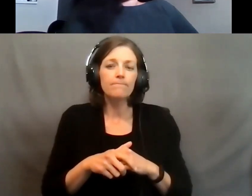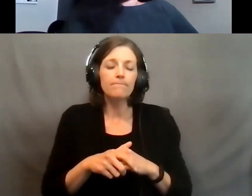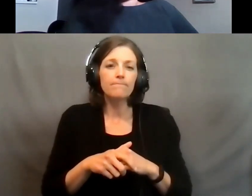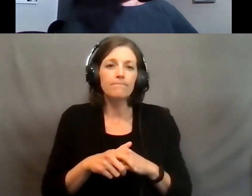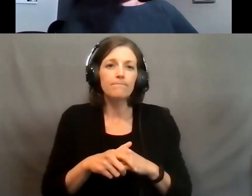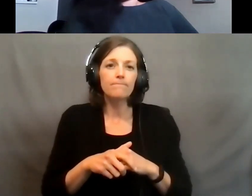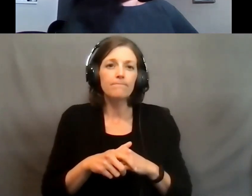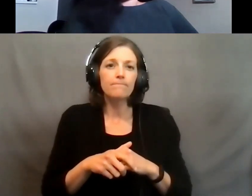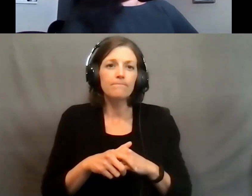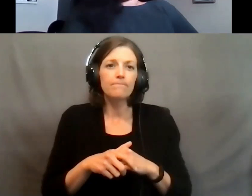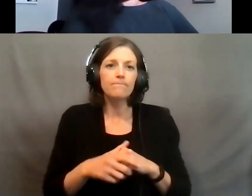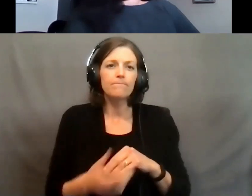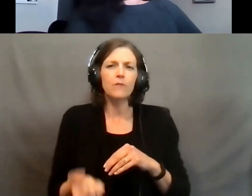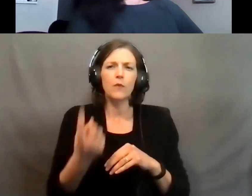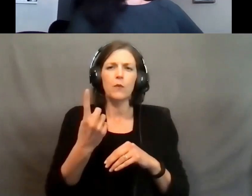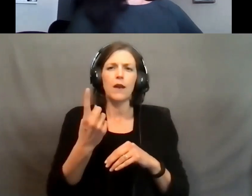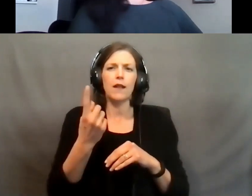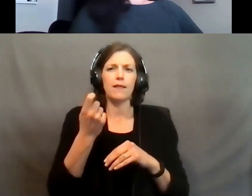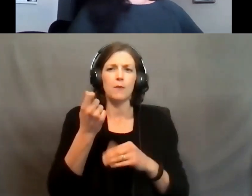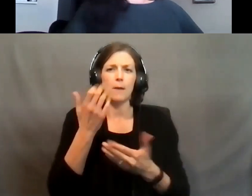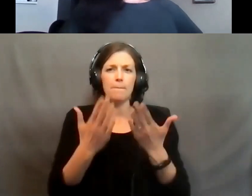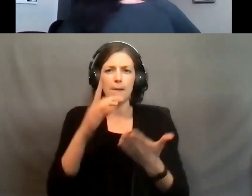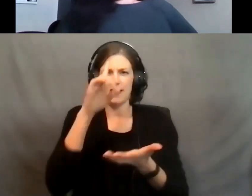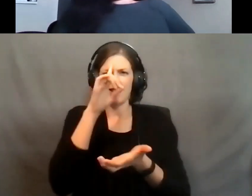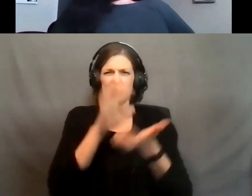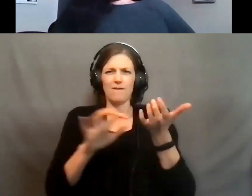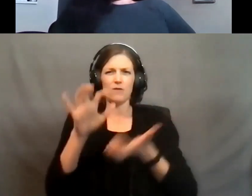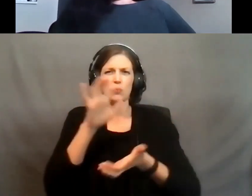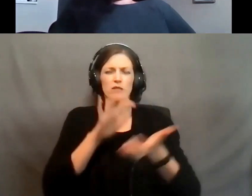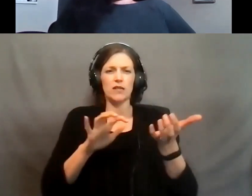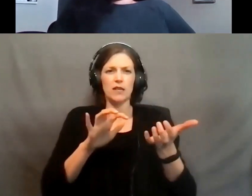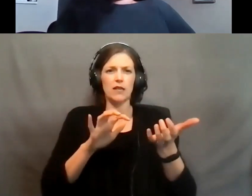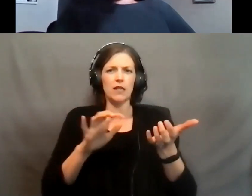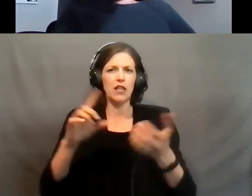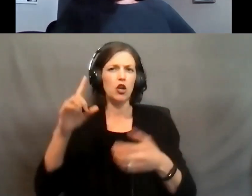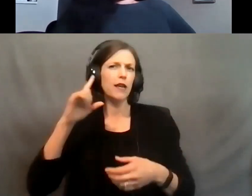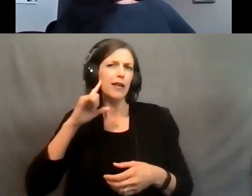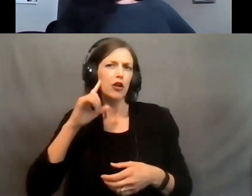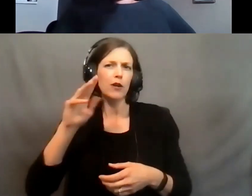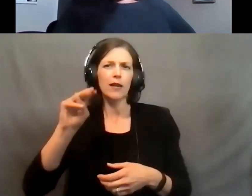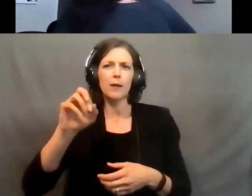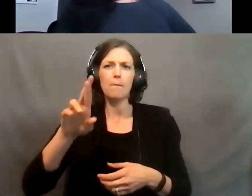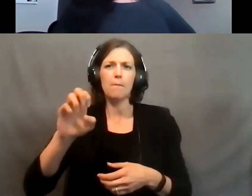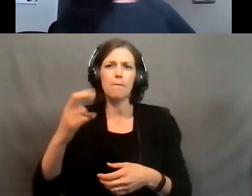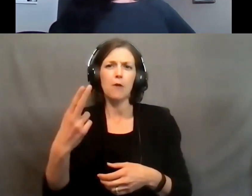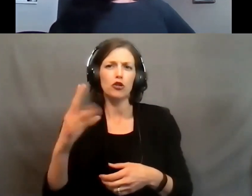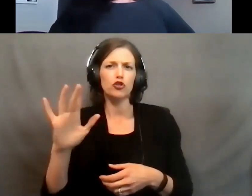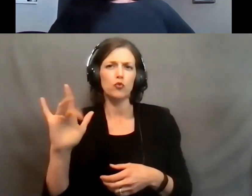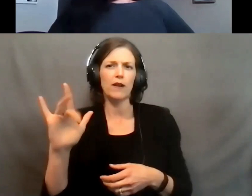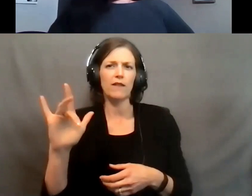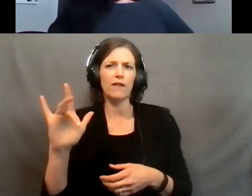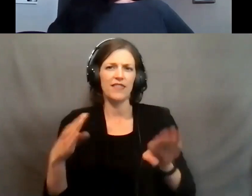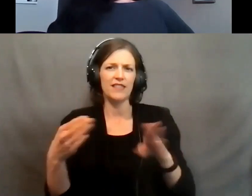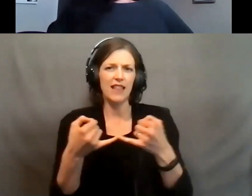a little bit confusing is they keep hearing date March 25 deadline. I think that is the